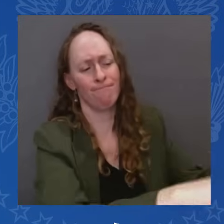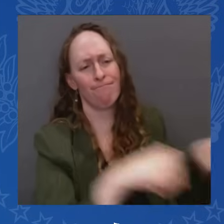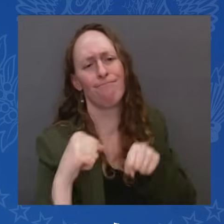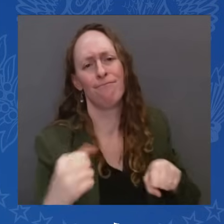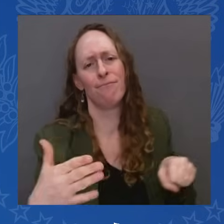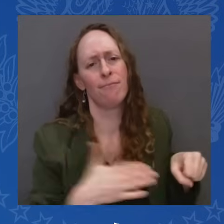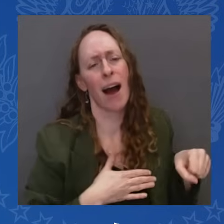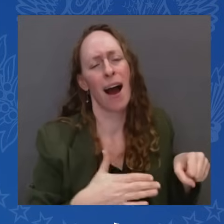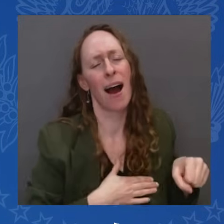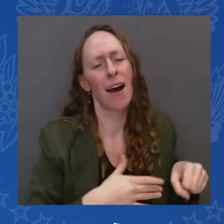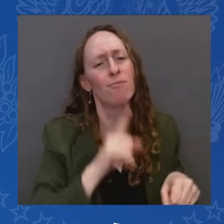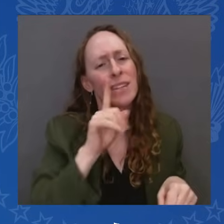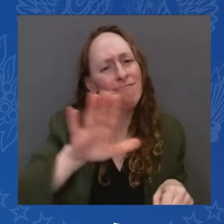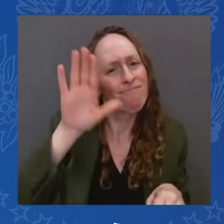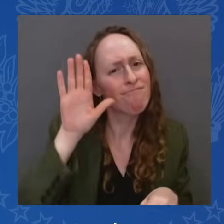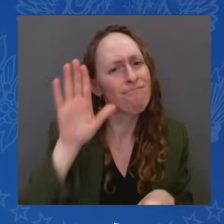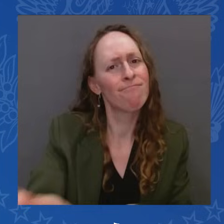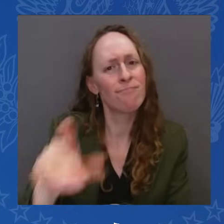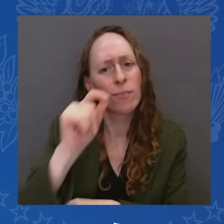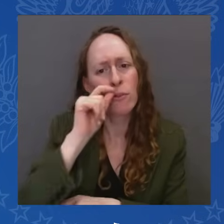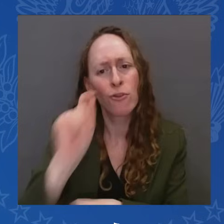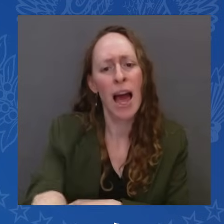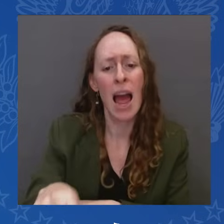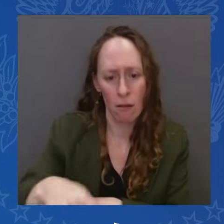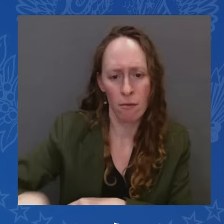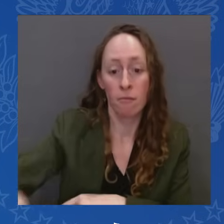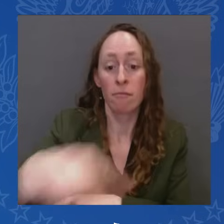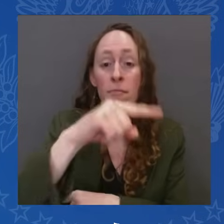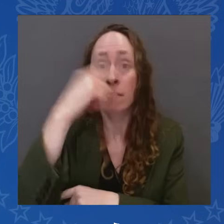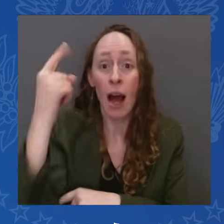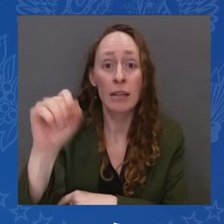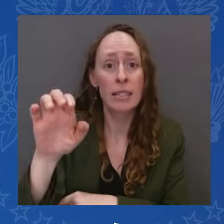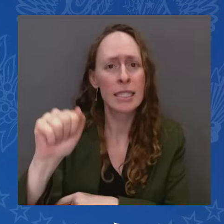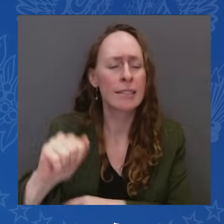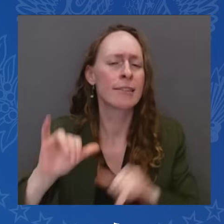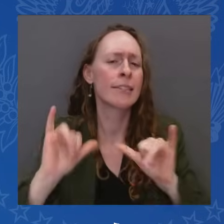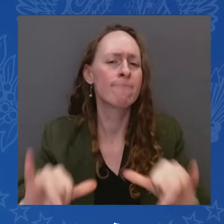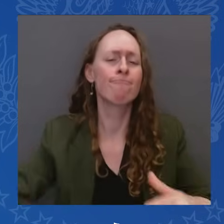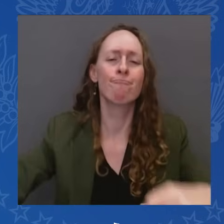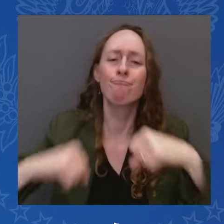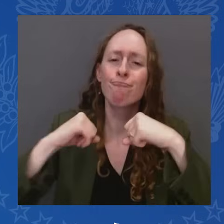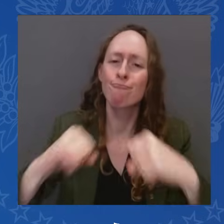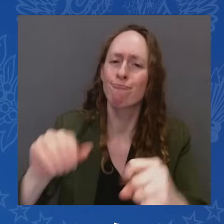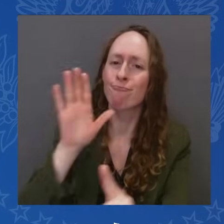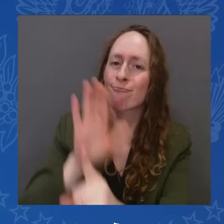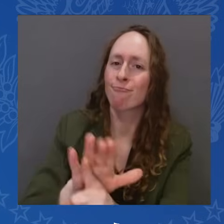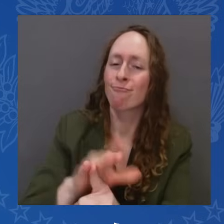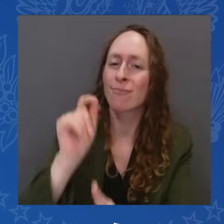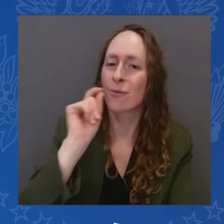Ukraine's 5 percent economic growth this year proves our effective partnership.